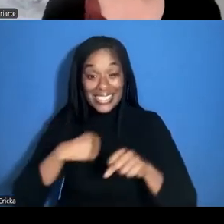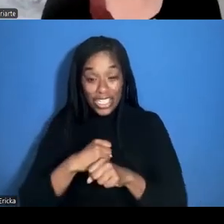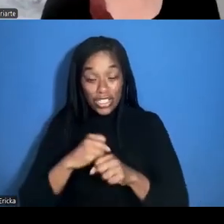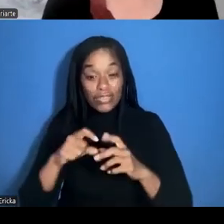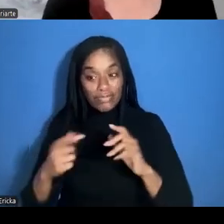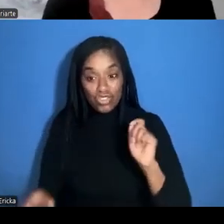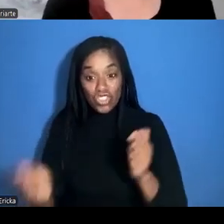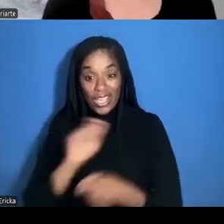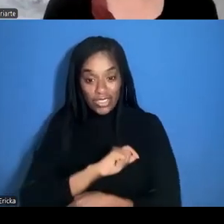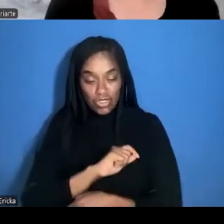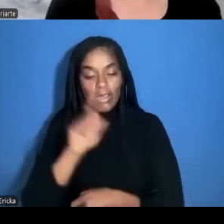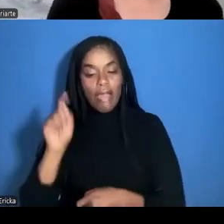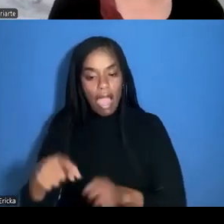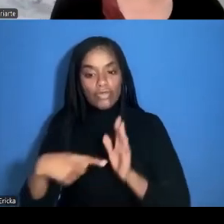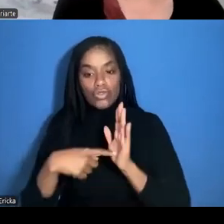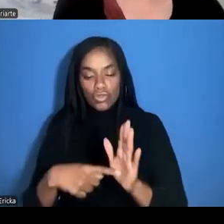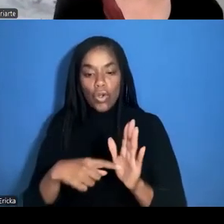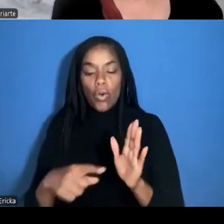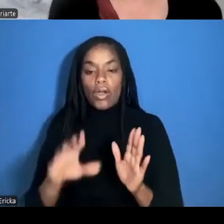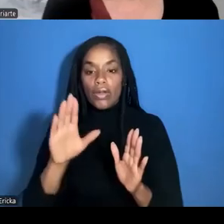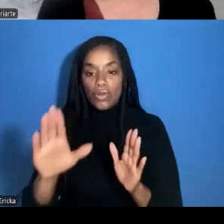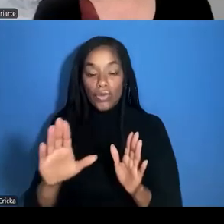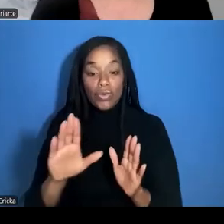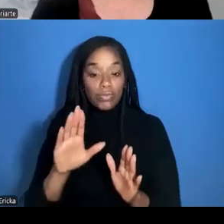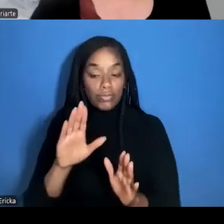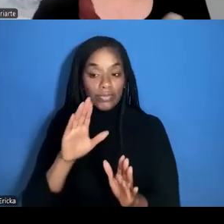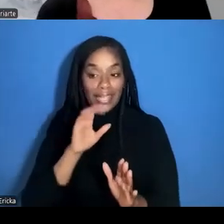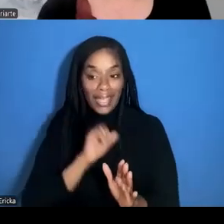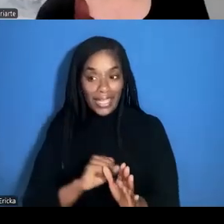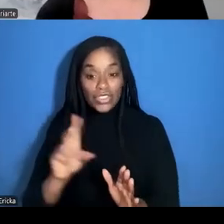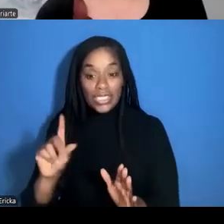you have to show that you were disabled before the age of 46. What did it do?